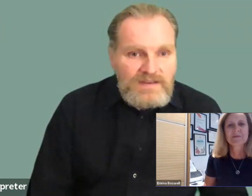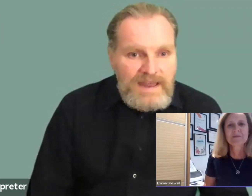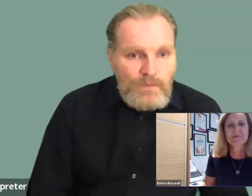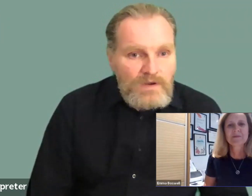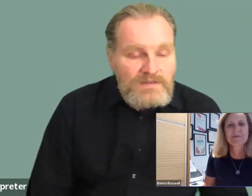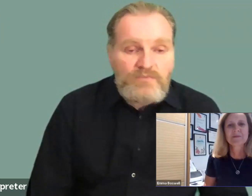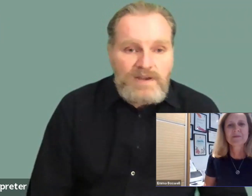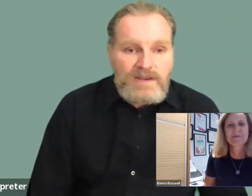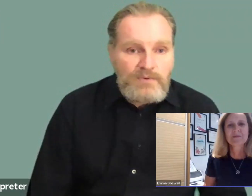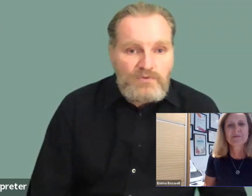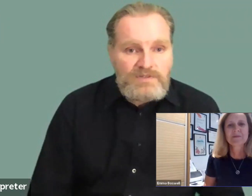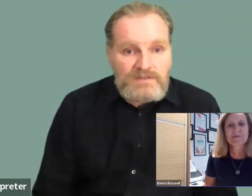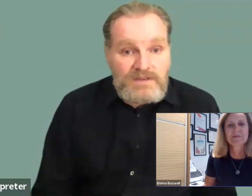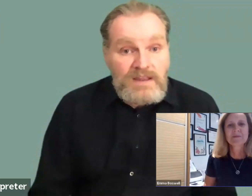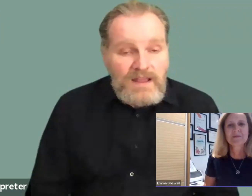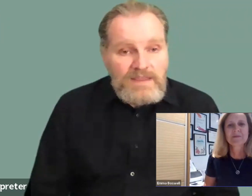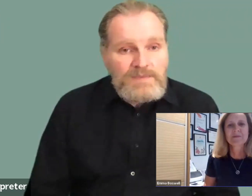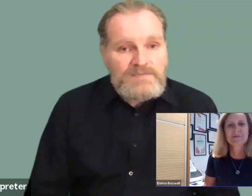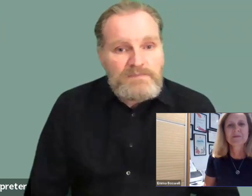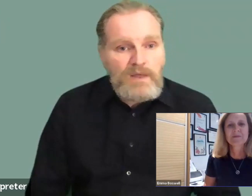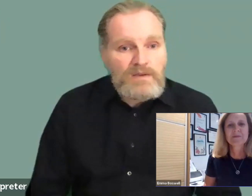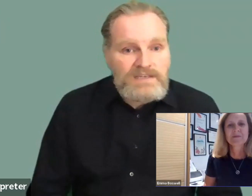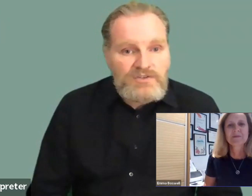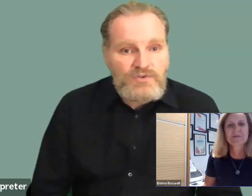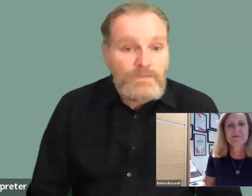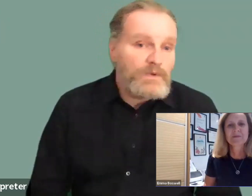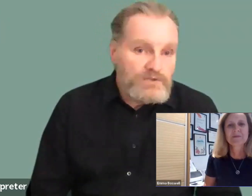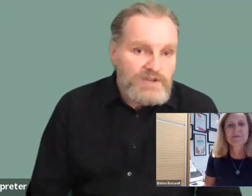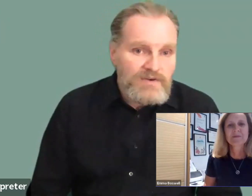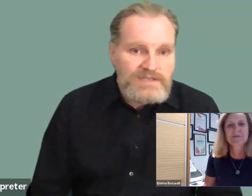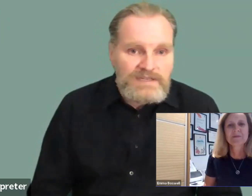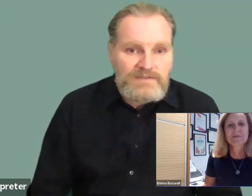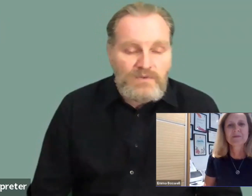and networks are really important. And that means being plugged into all the charities, all